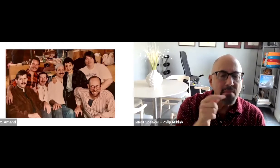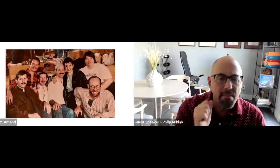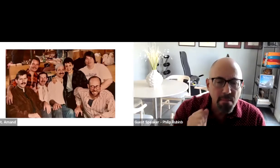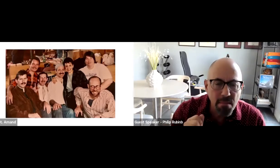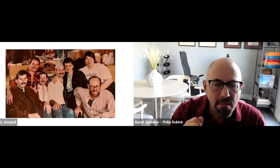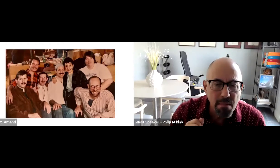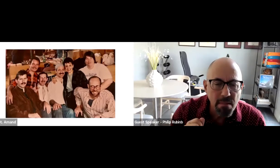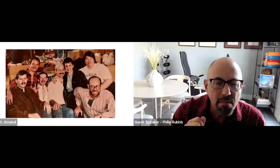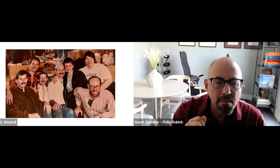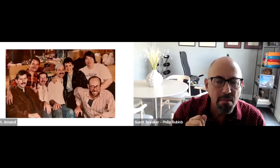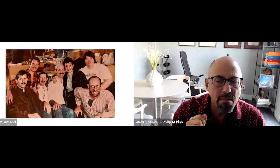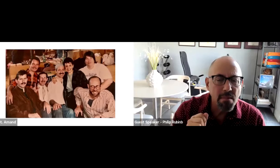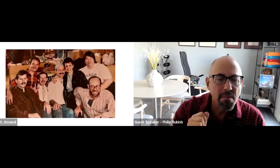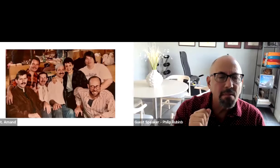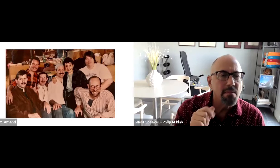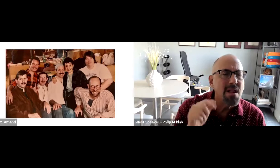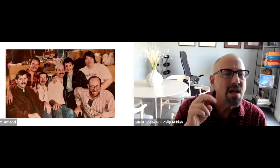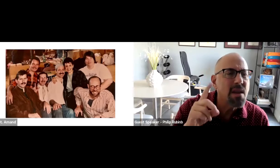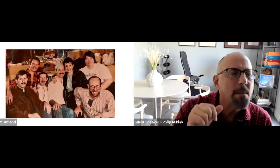Oh, wait.